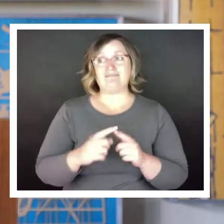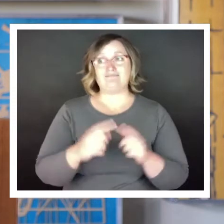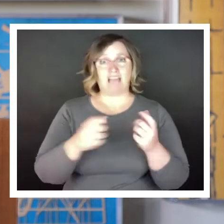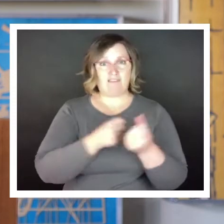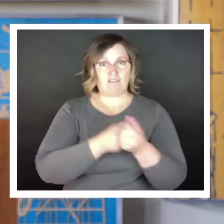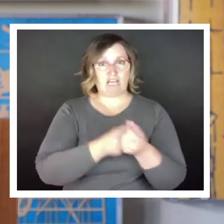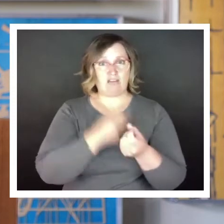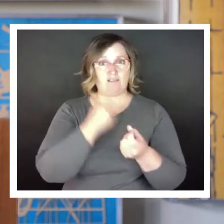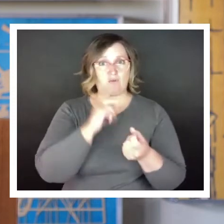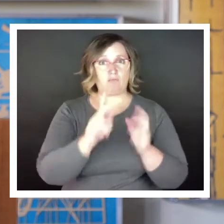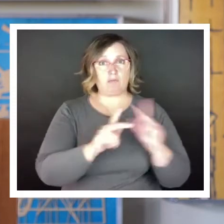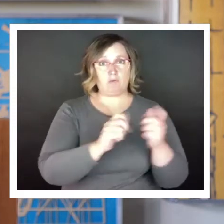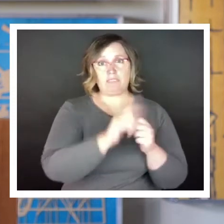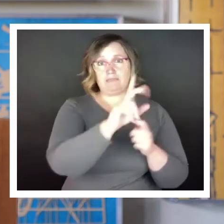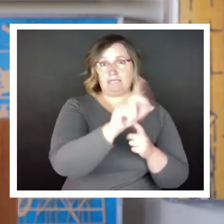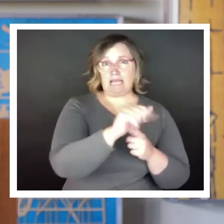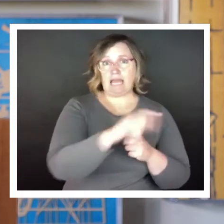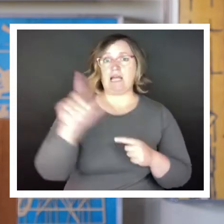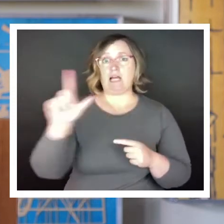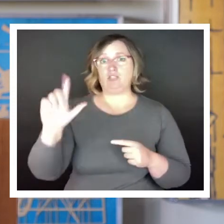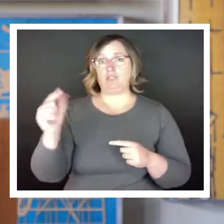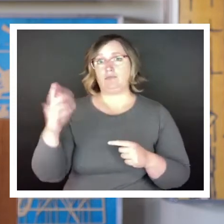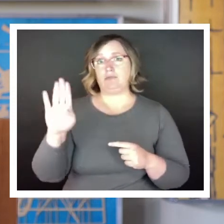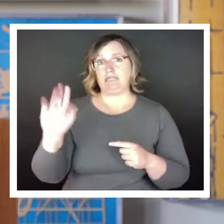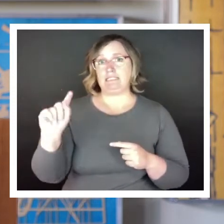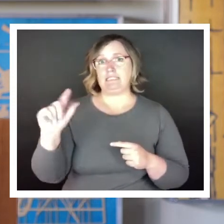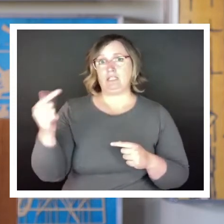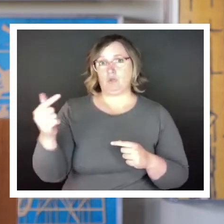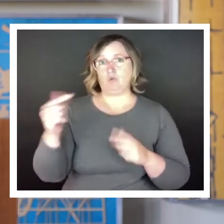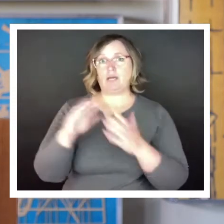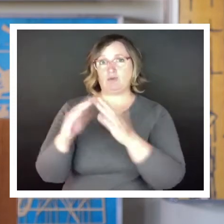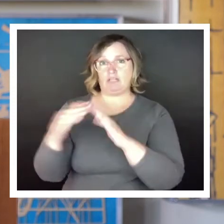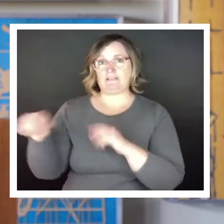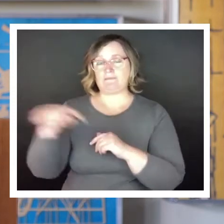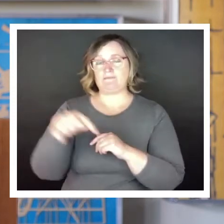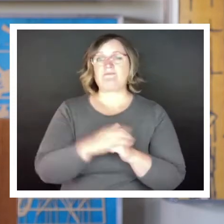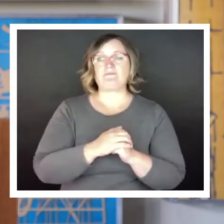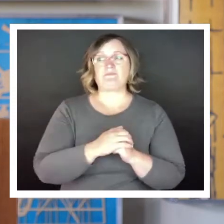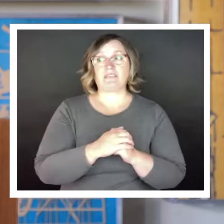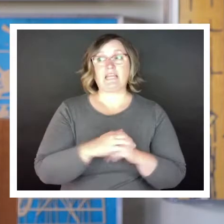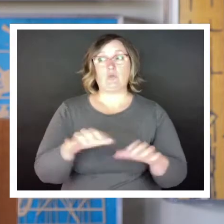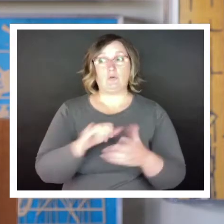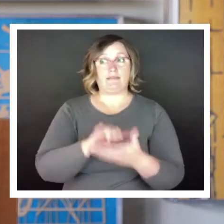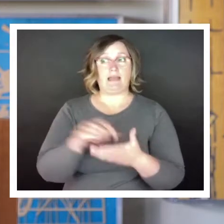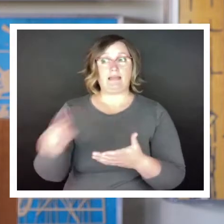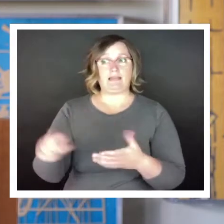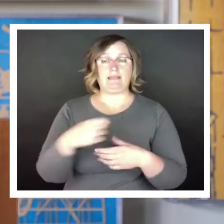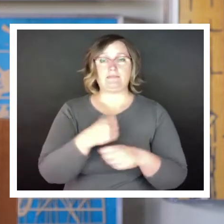and the LGBTQ communities. In doing so, he has also made exceptional personal sacrifices.